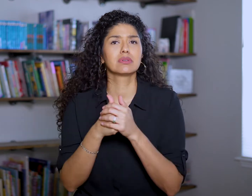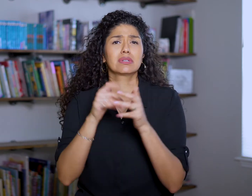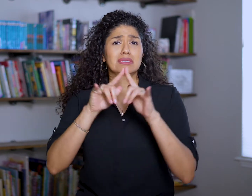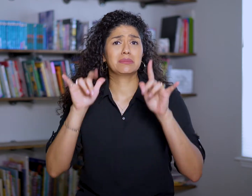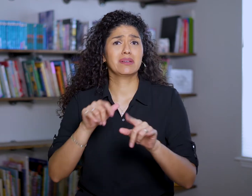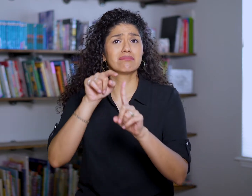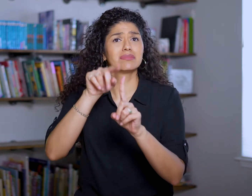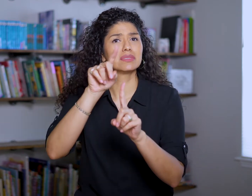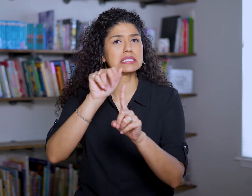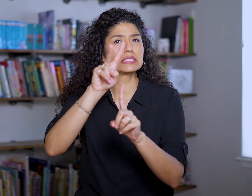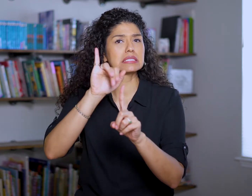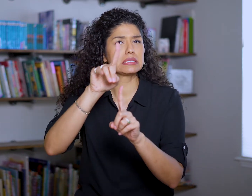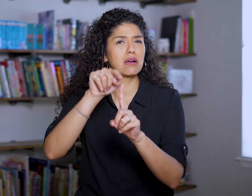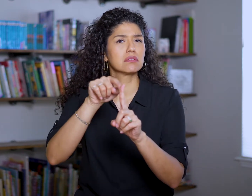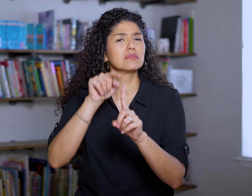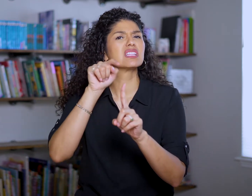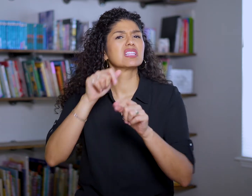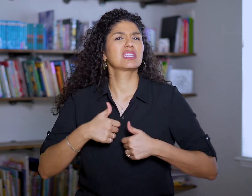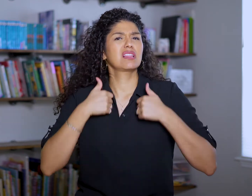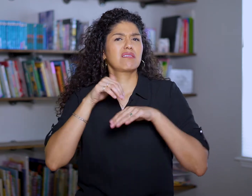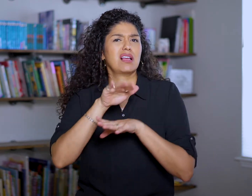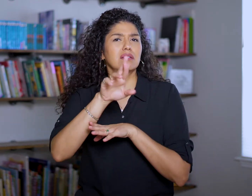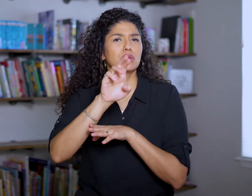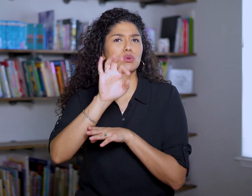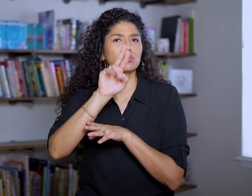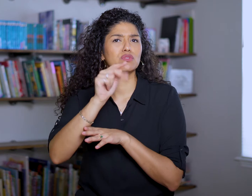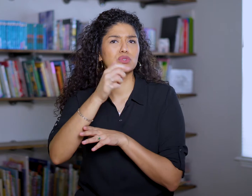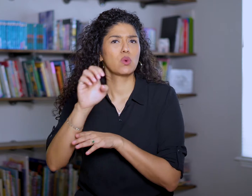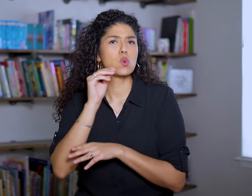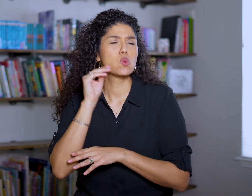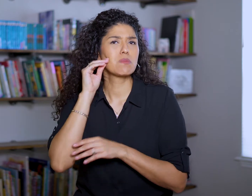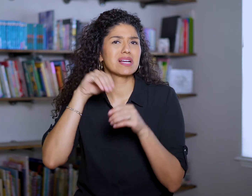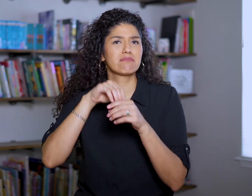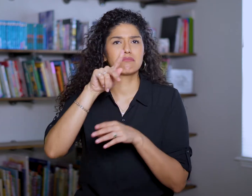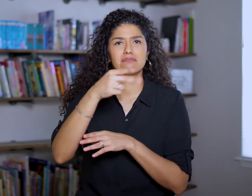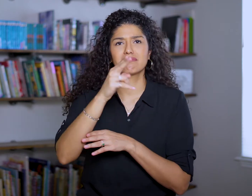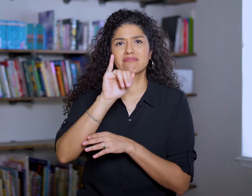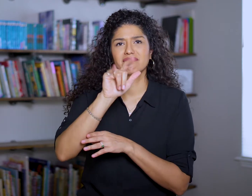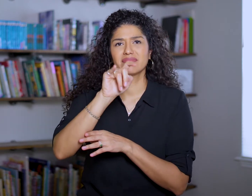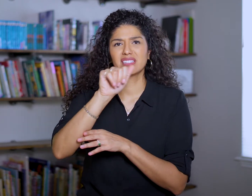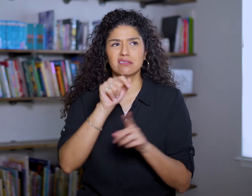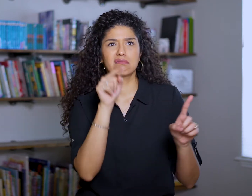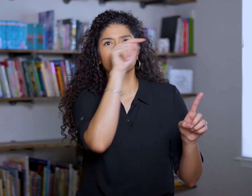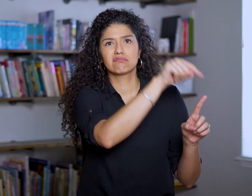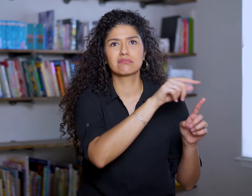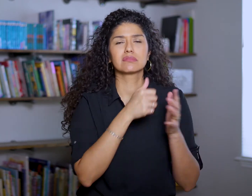Meanwhile, David has been living at his refugee home in Philistia,